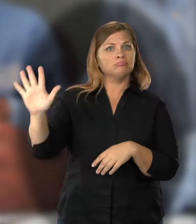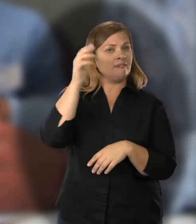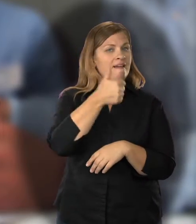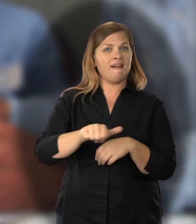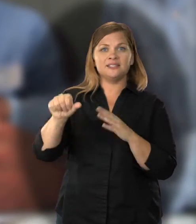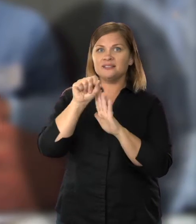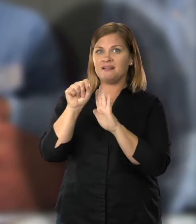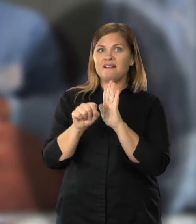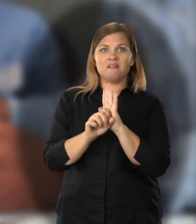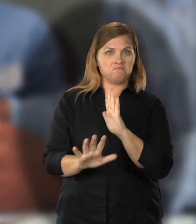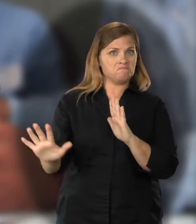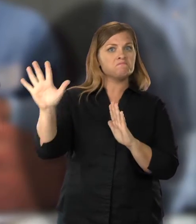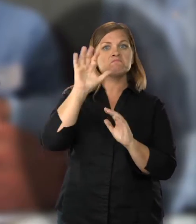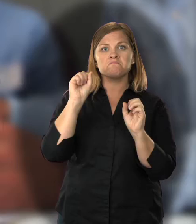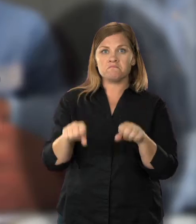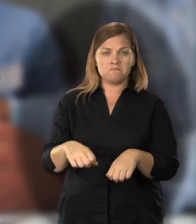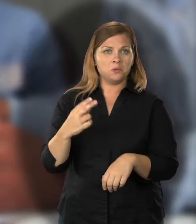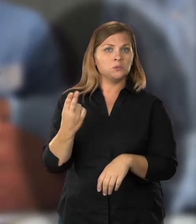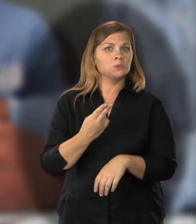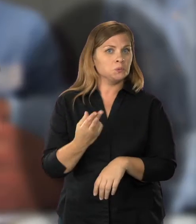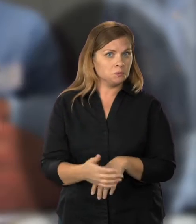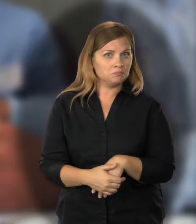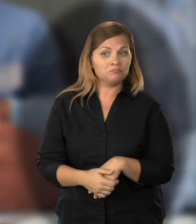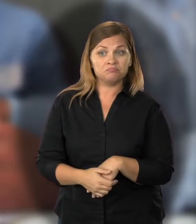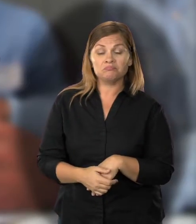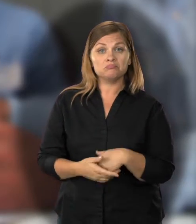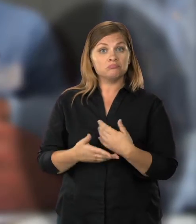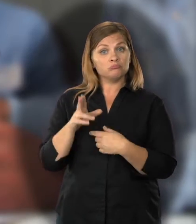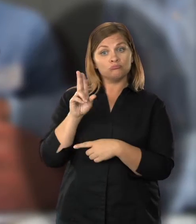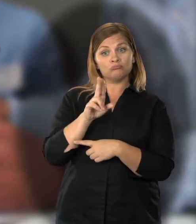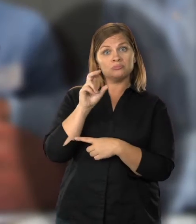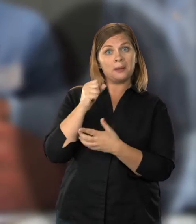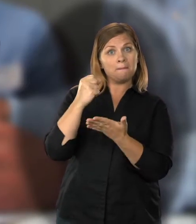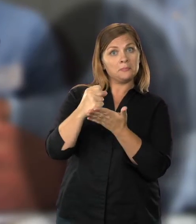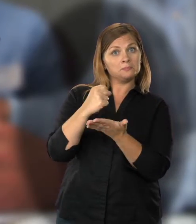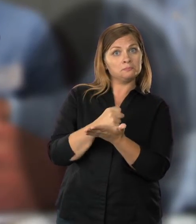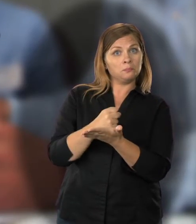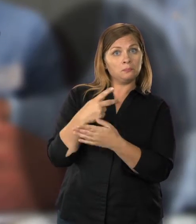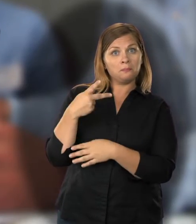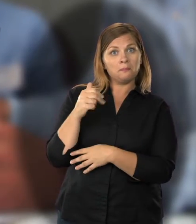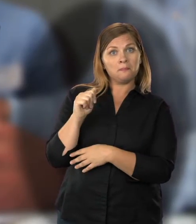Driver's license, state ID card or learner's permit issued by any state,